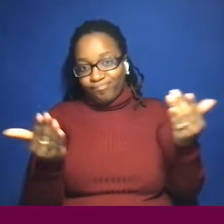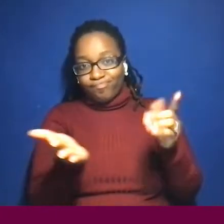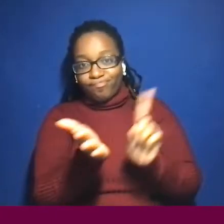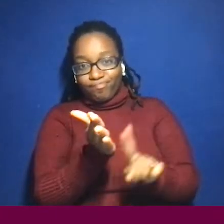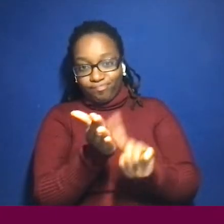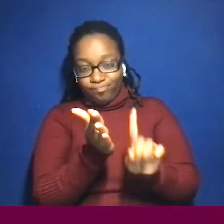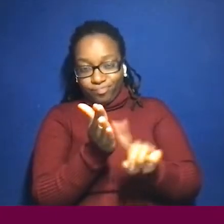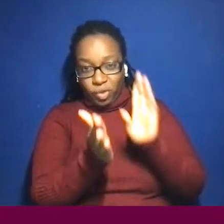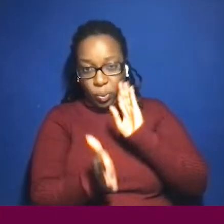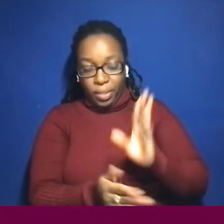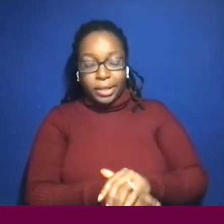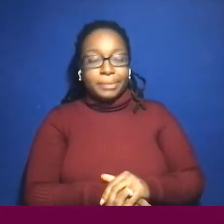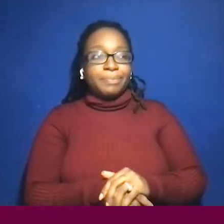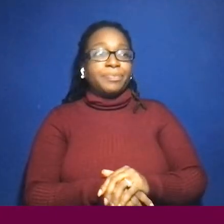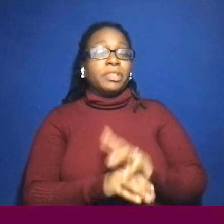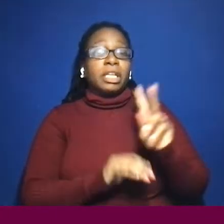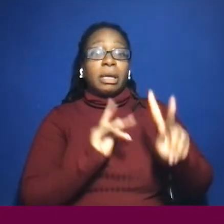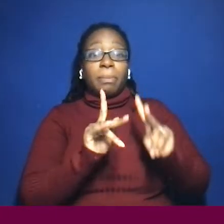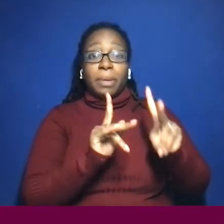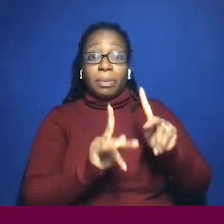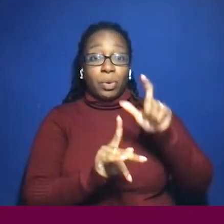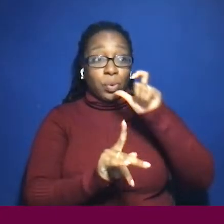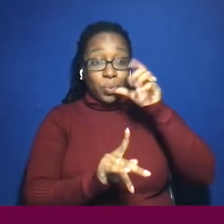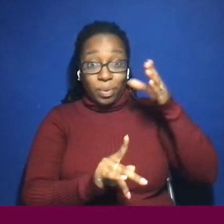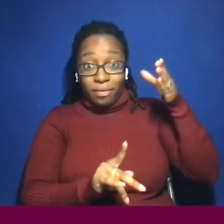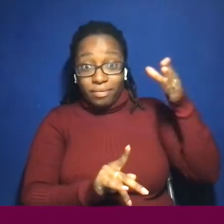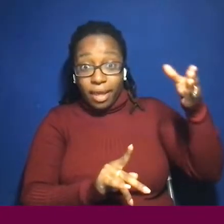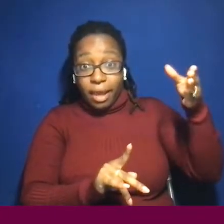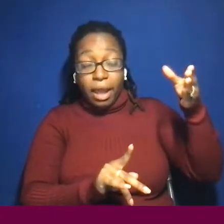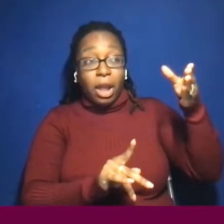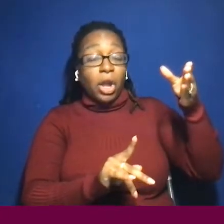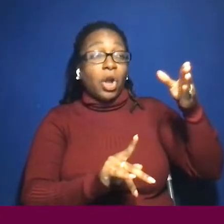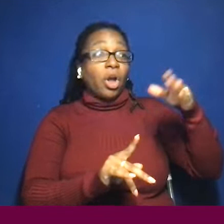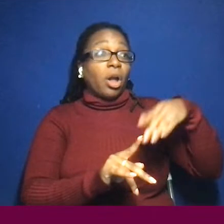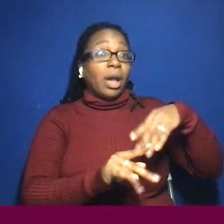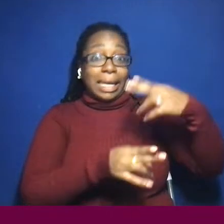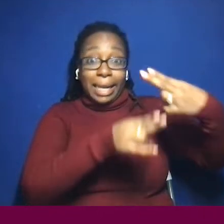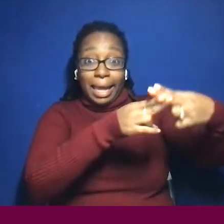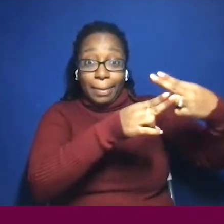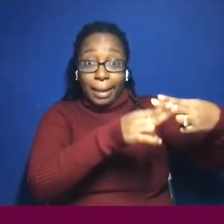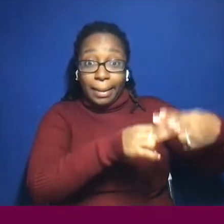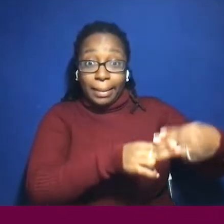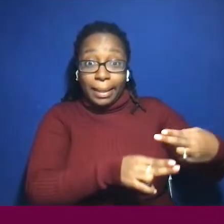the people at the center of the accusations, for obvious reasons, were being told by their lawyers